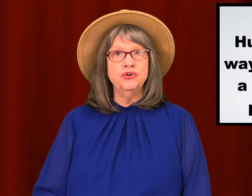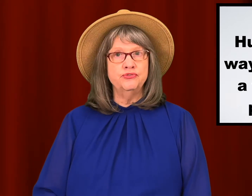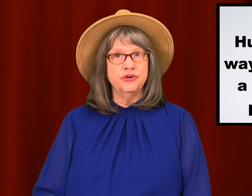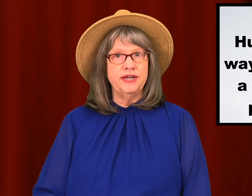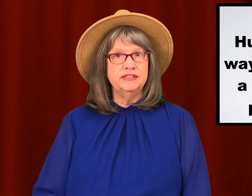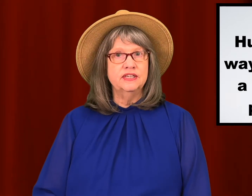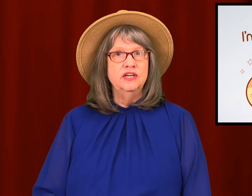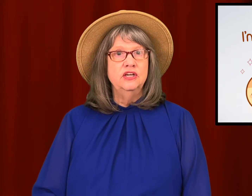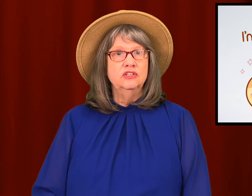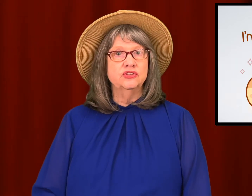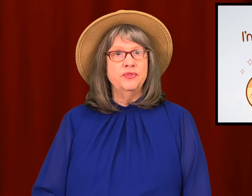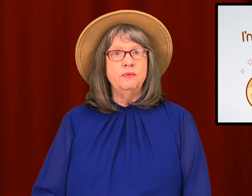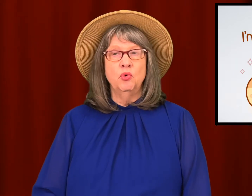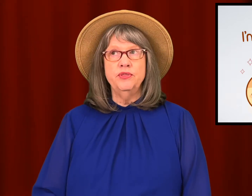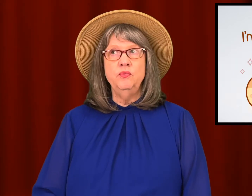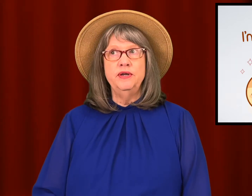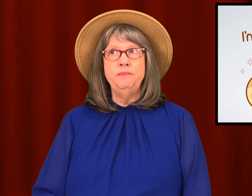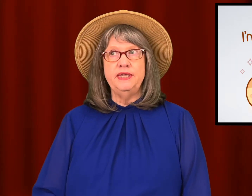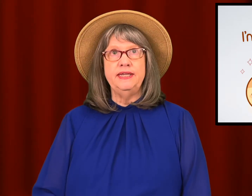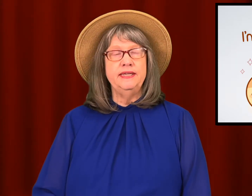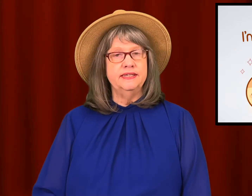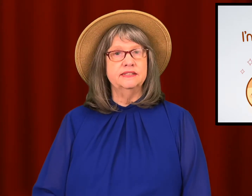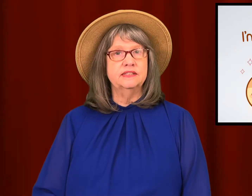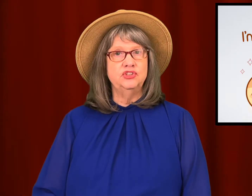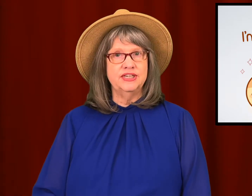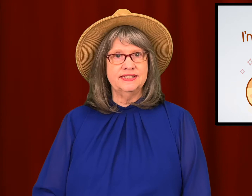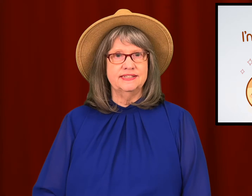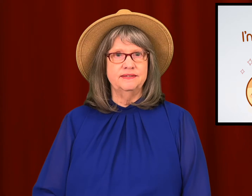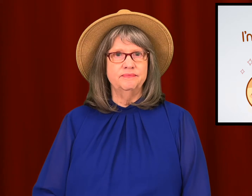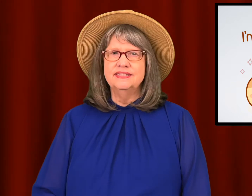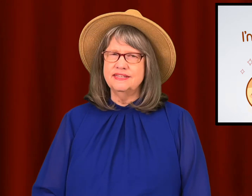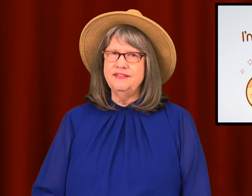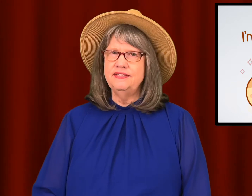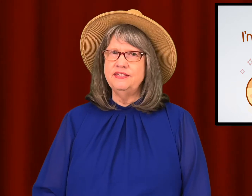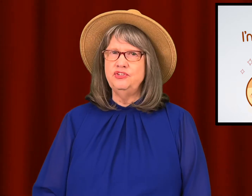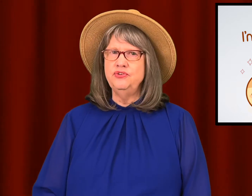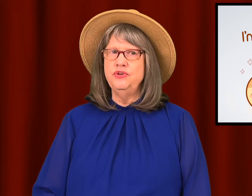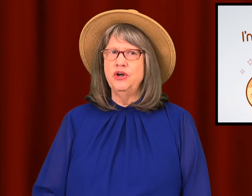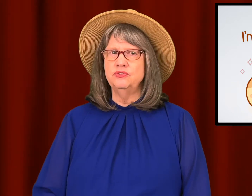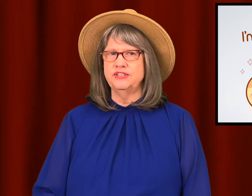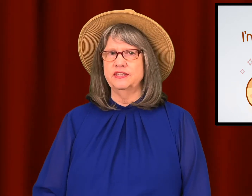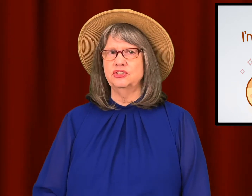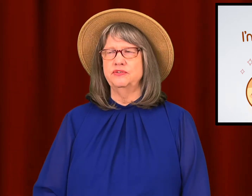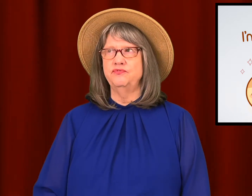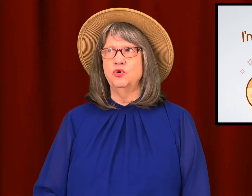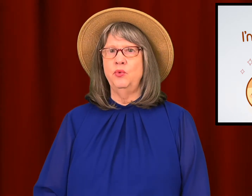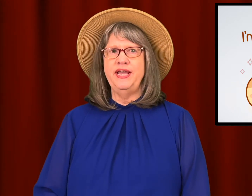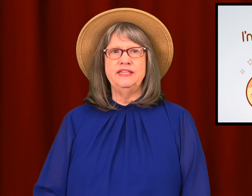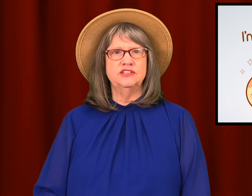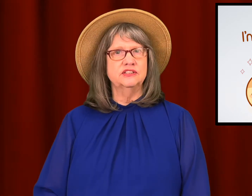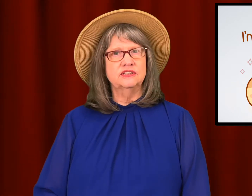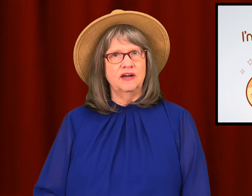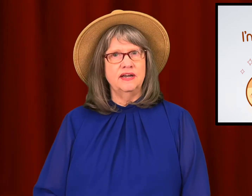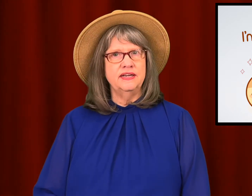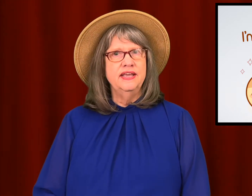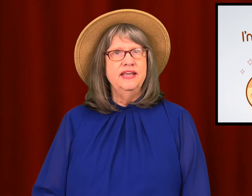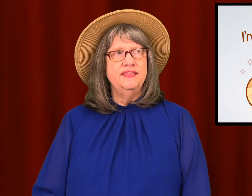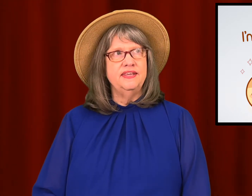or phrase so that more than one meaning is suggested. See the "Did You Know?" section for ways to sign the